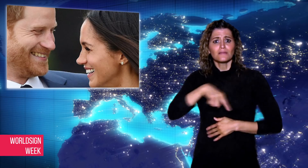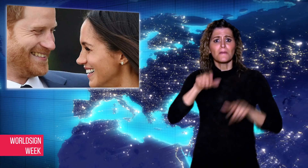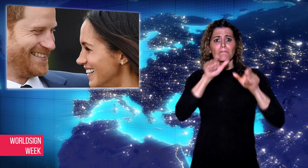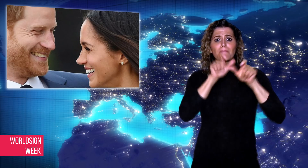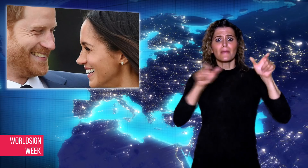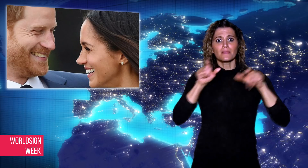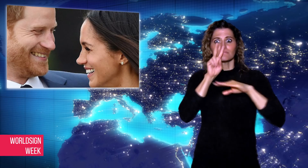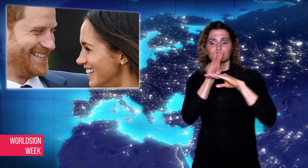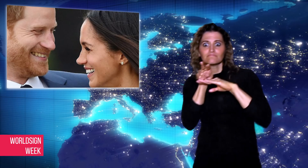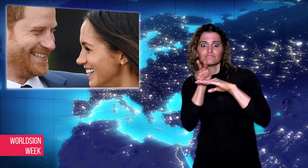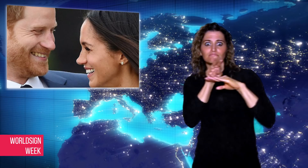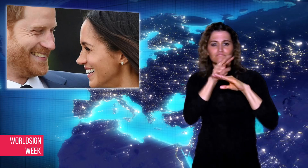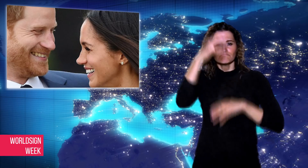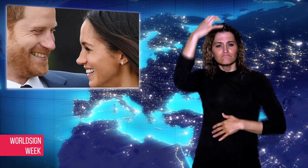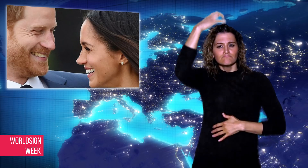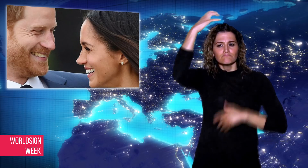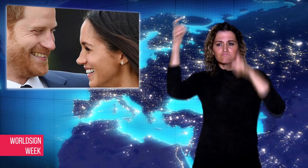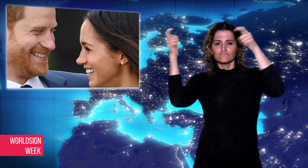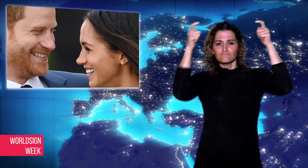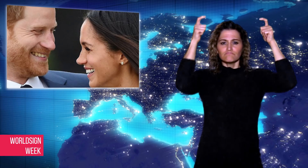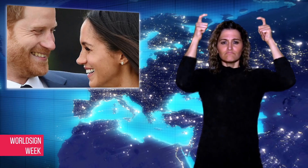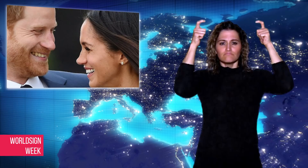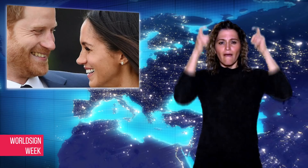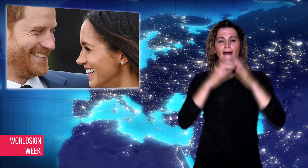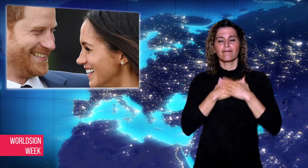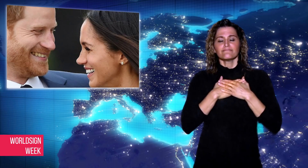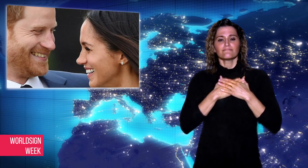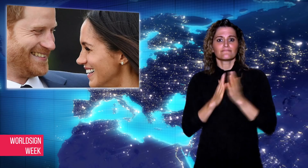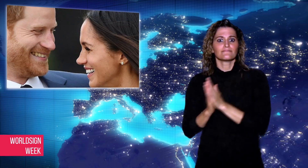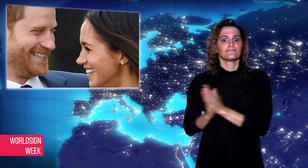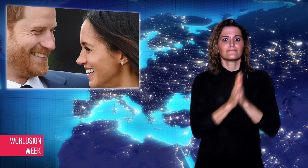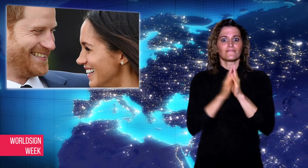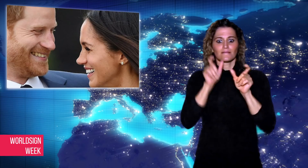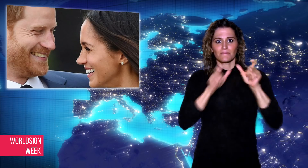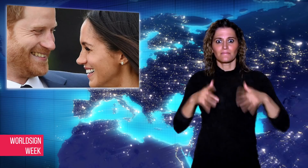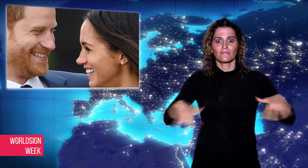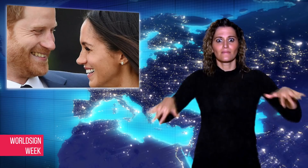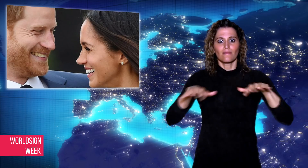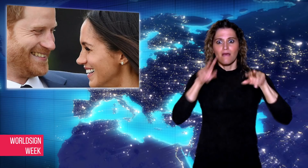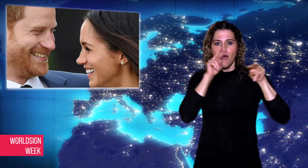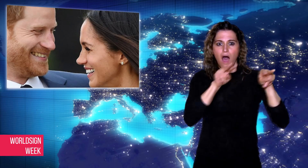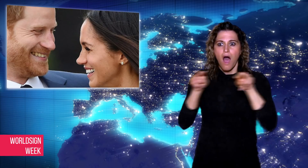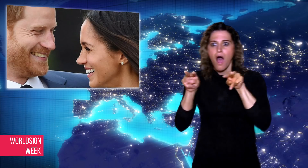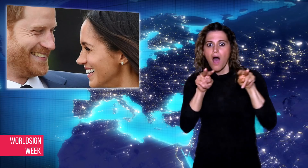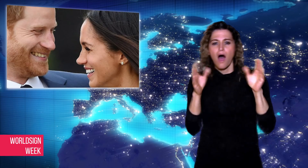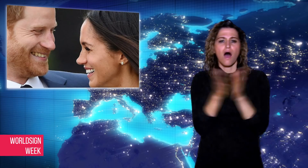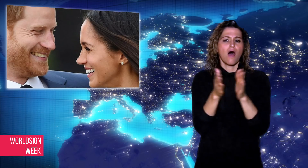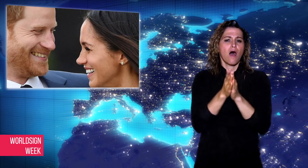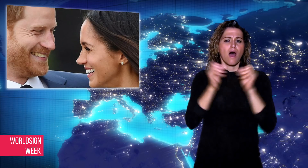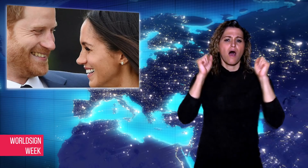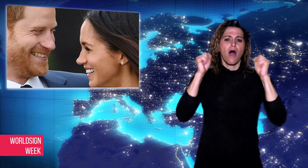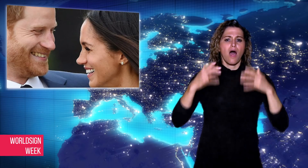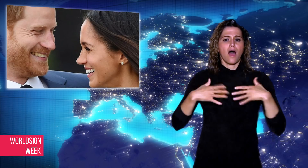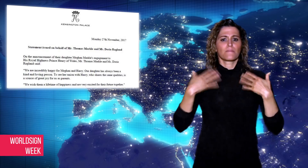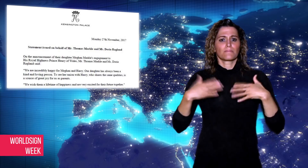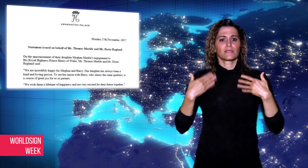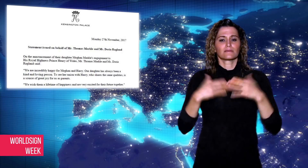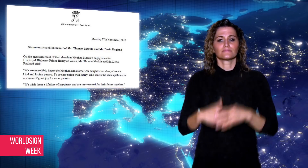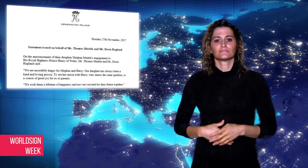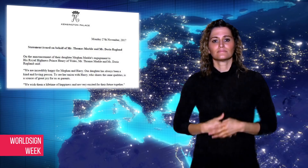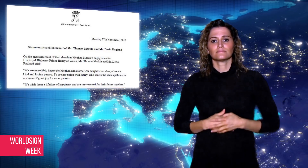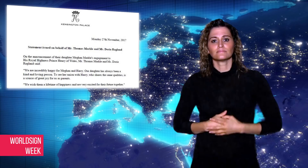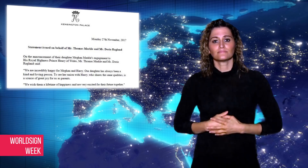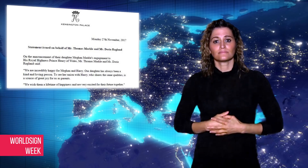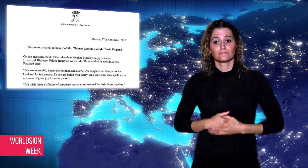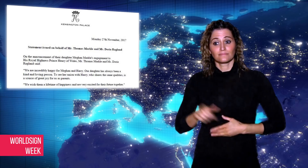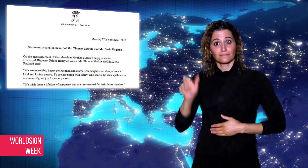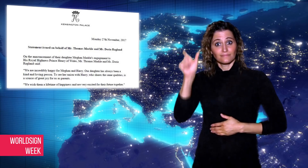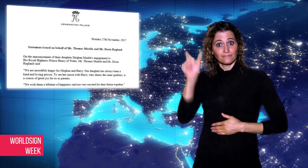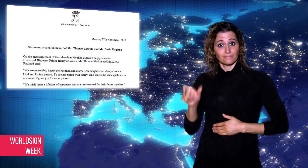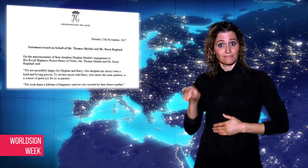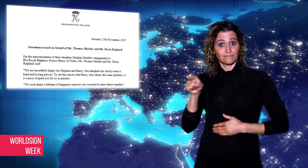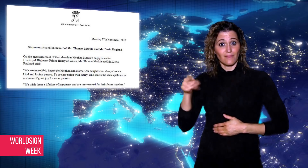watchers. When Harry and Markel’s